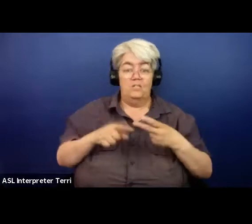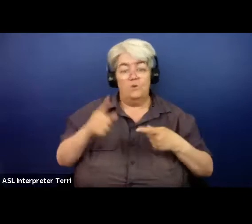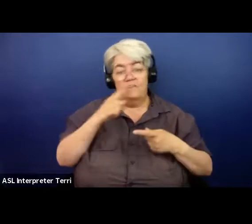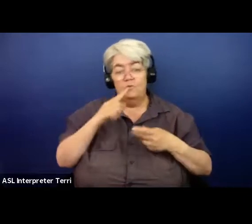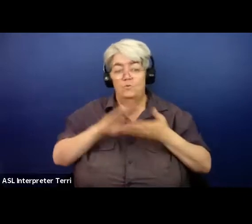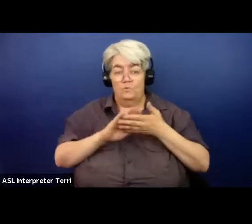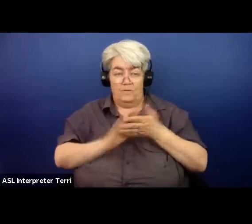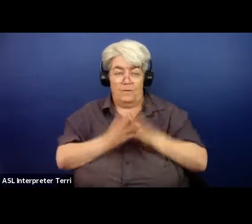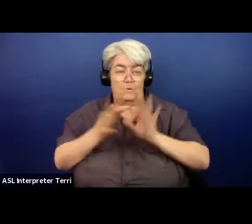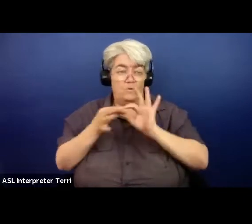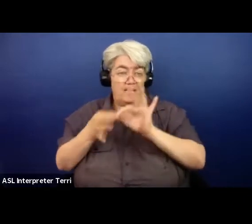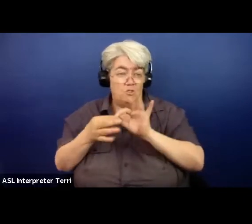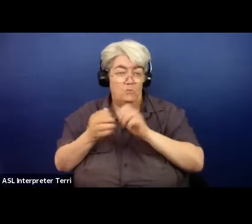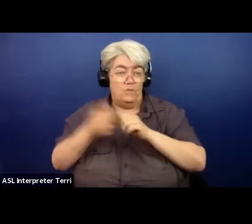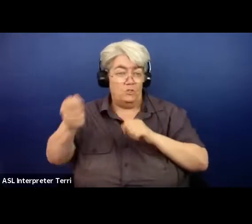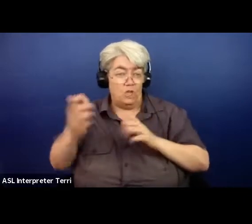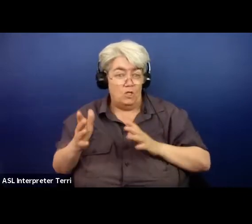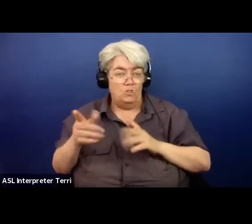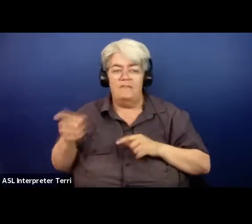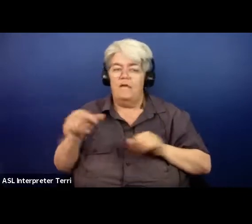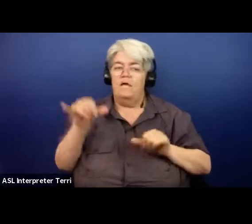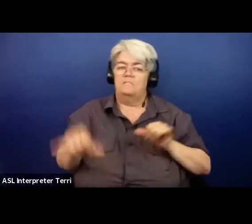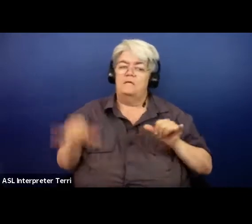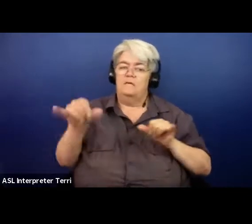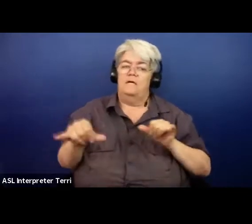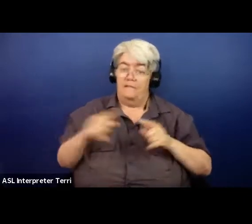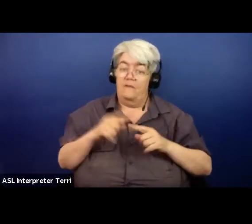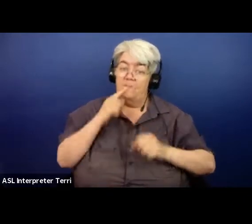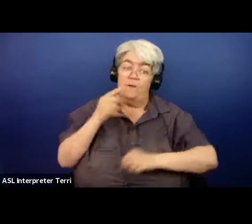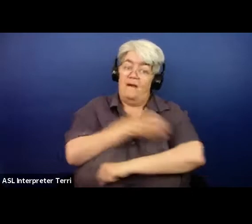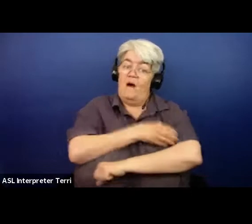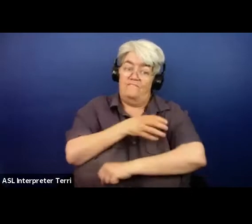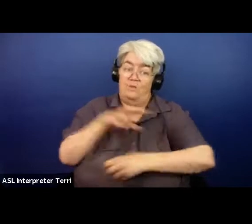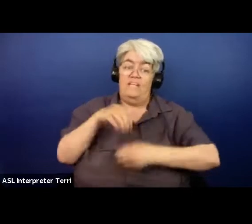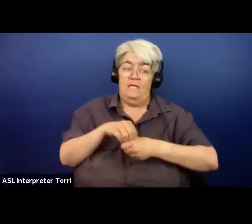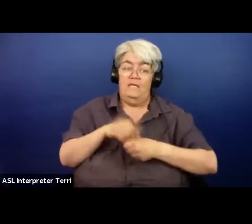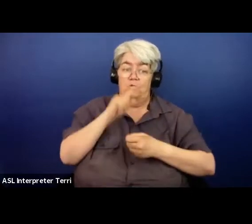they tend to be mainstays. They are oftenly powerful folks in the criminal justice system. That's one thing. The other